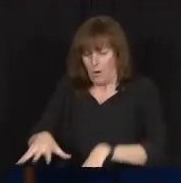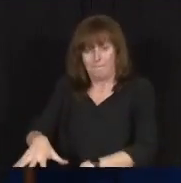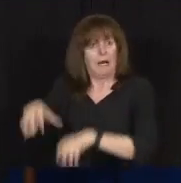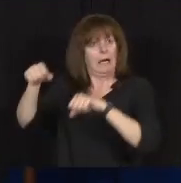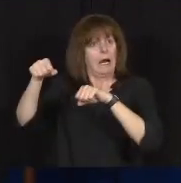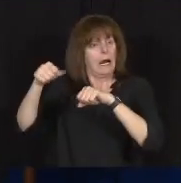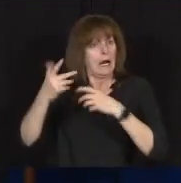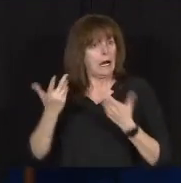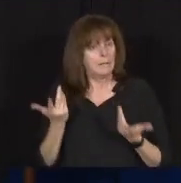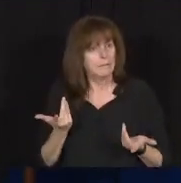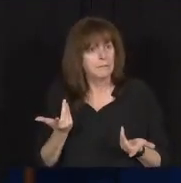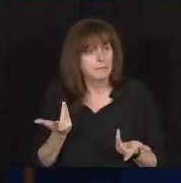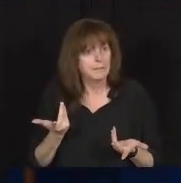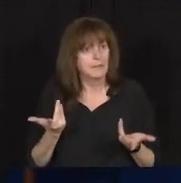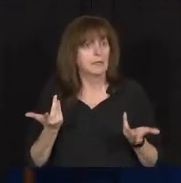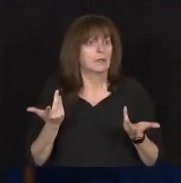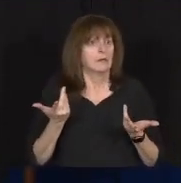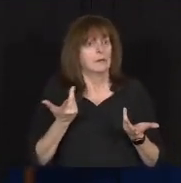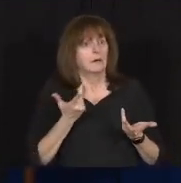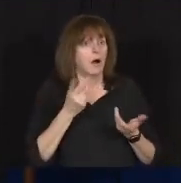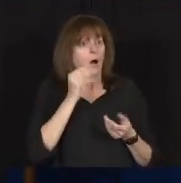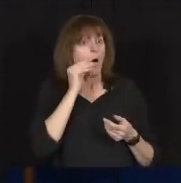mention, do not